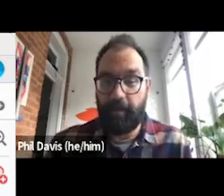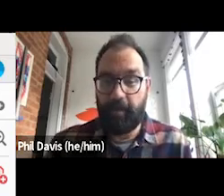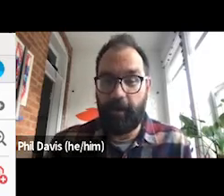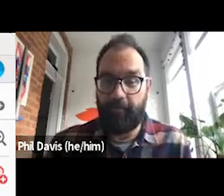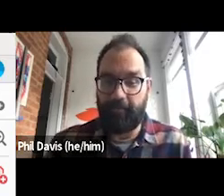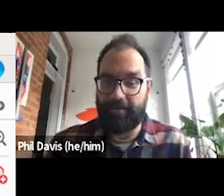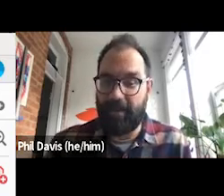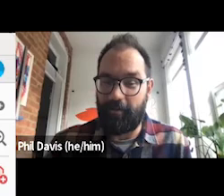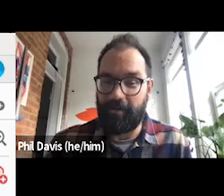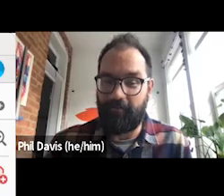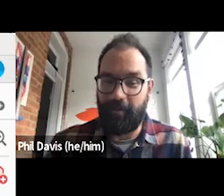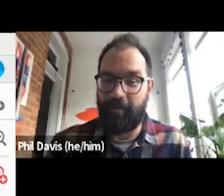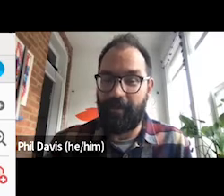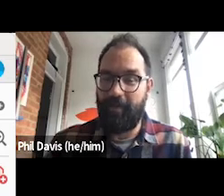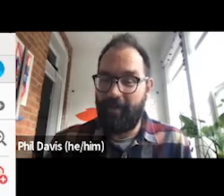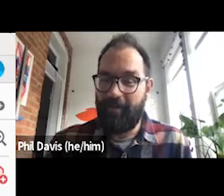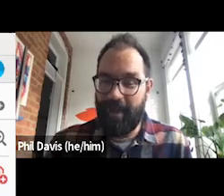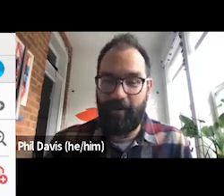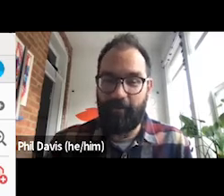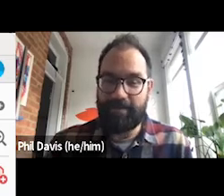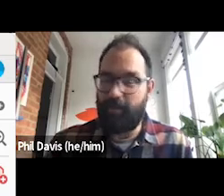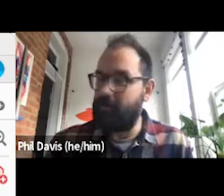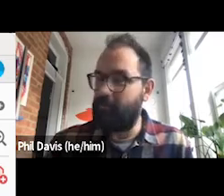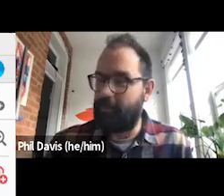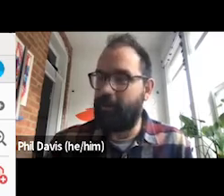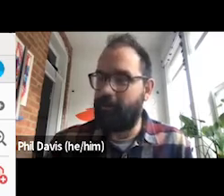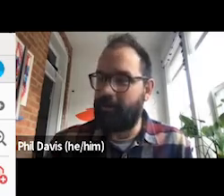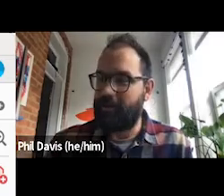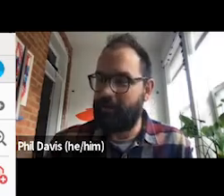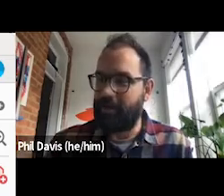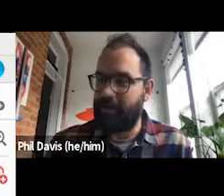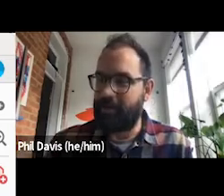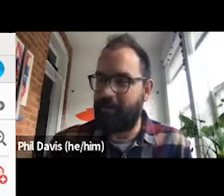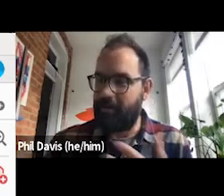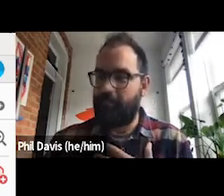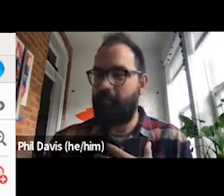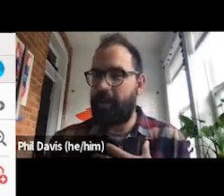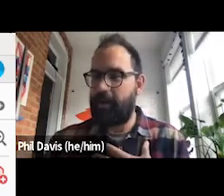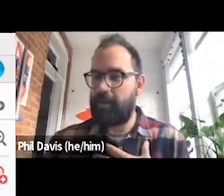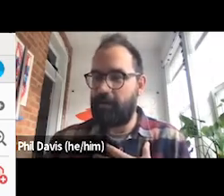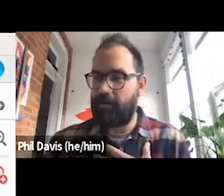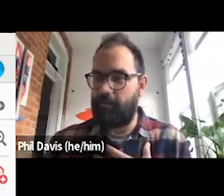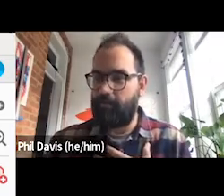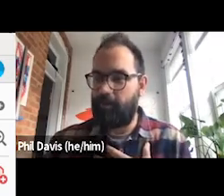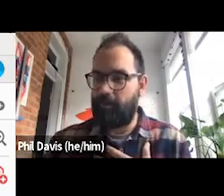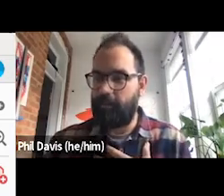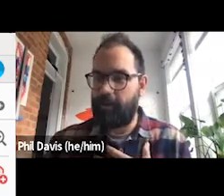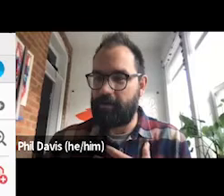a big part was helping to fund hours spent programming and curating on mine and my partner's